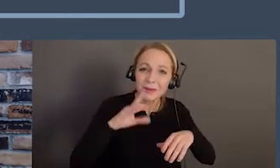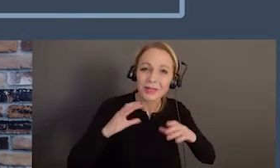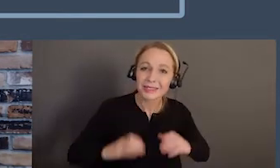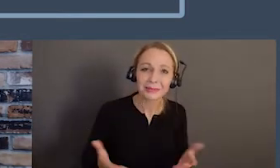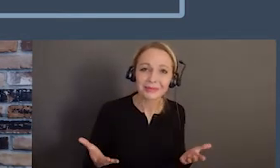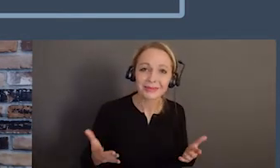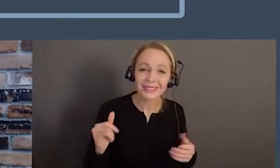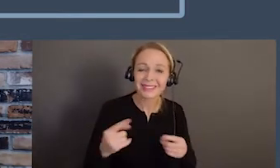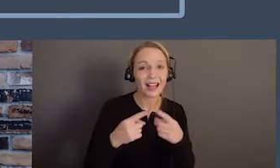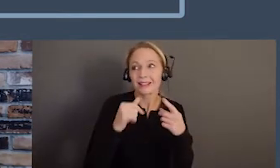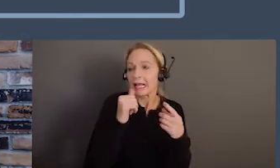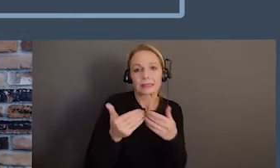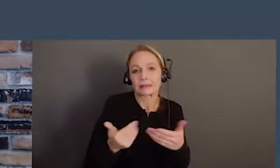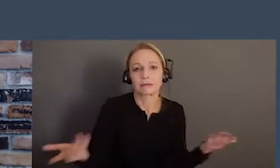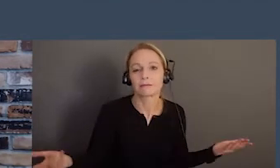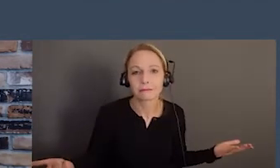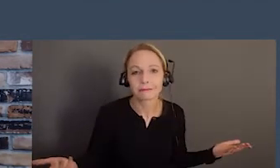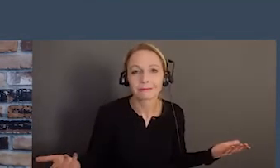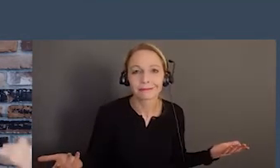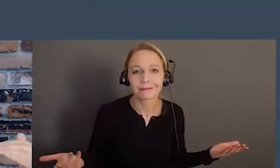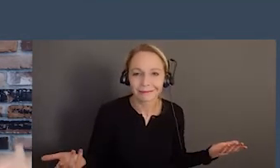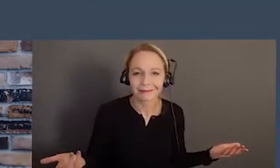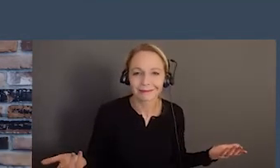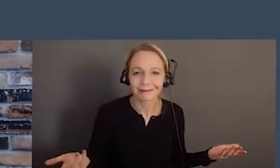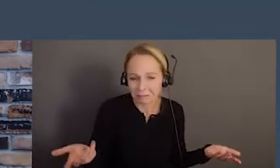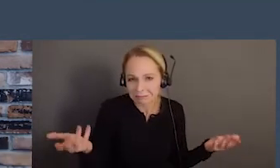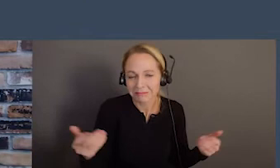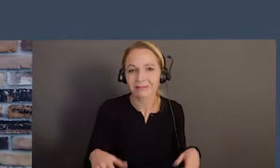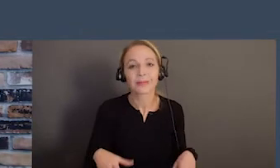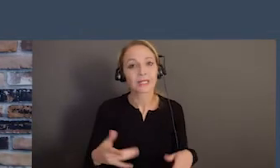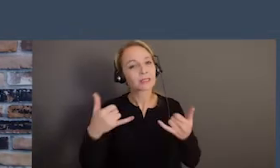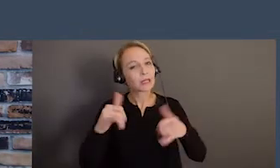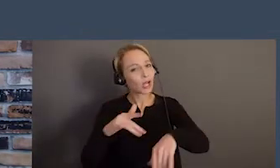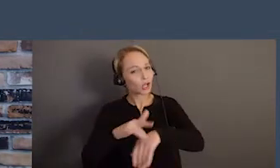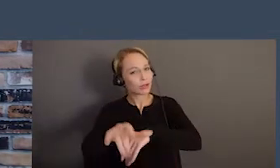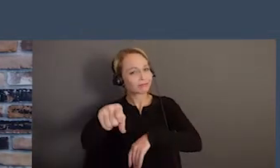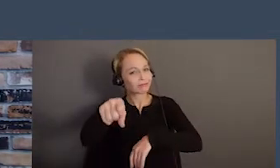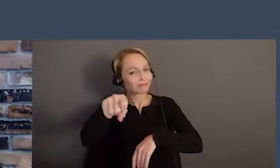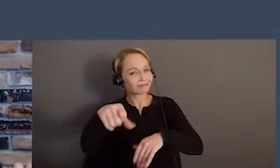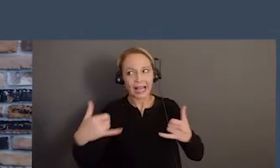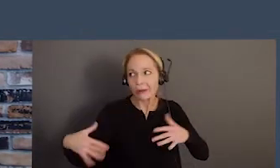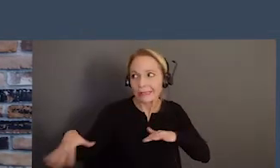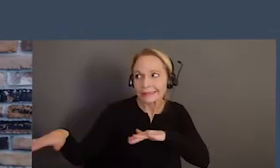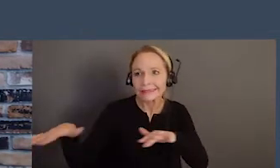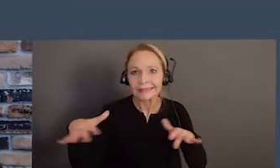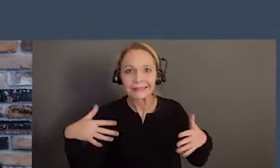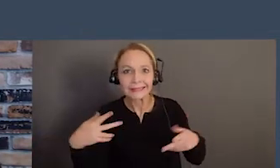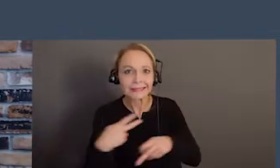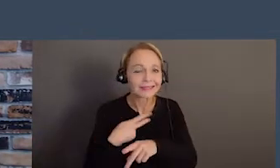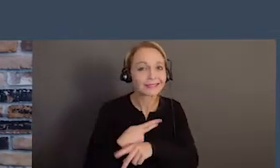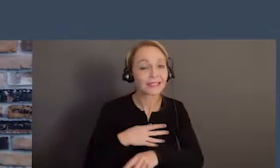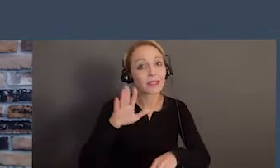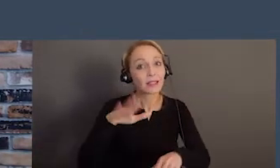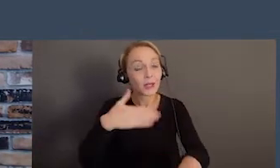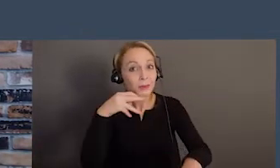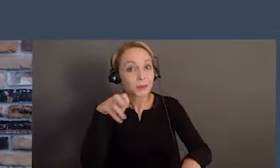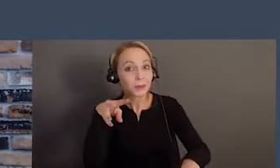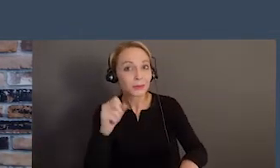THE VALUE FOR CUSTOMERS. THE OPPOSITE OF EASY. STILL EARLY DAYS AND THE GOOD NEWS THAT WE ARE WORKING